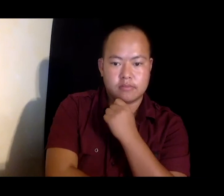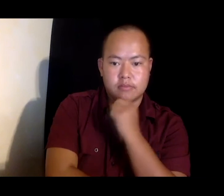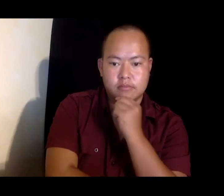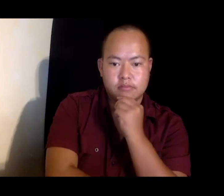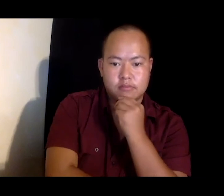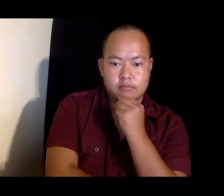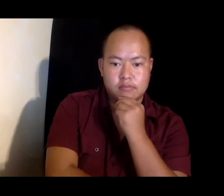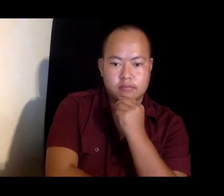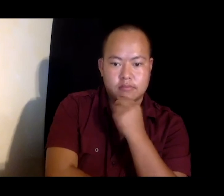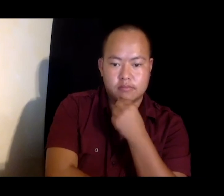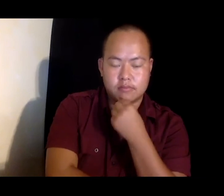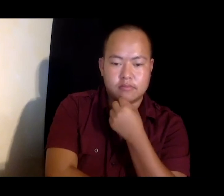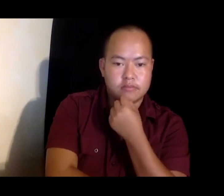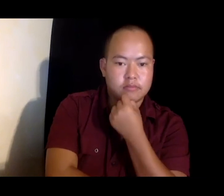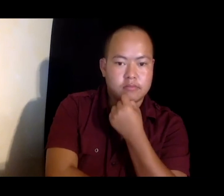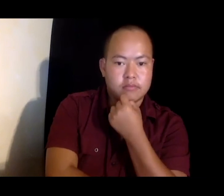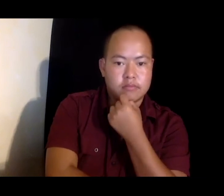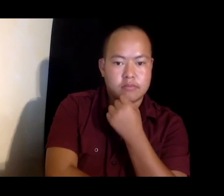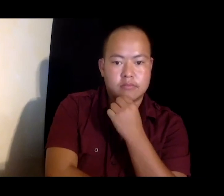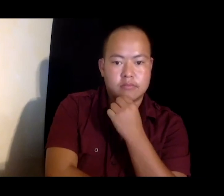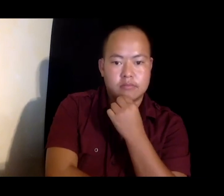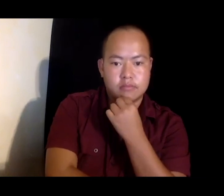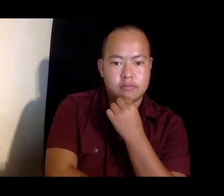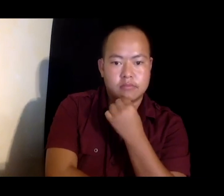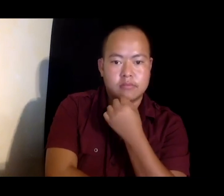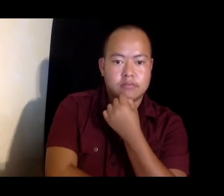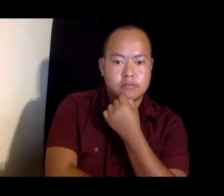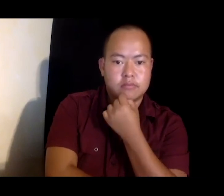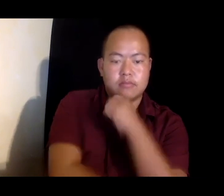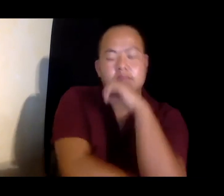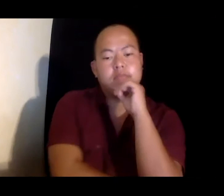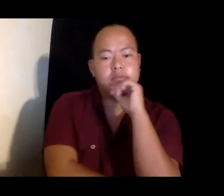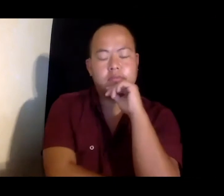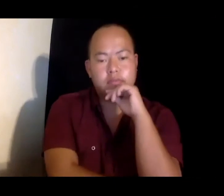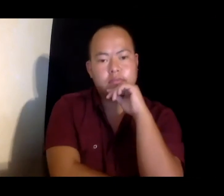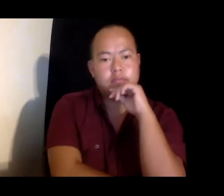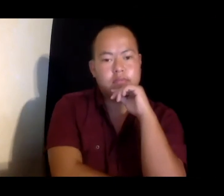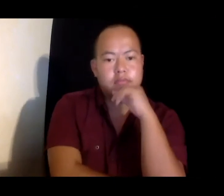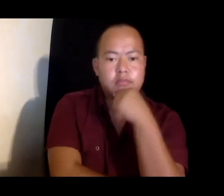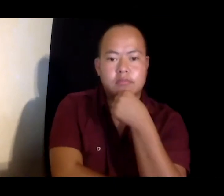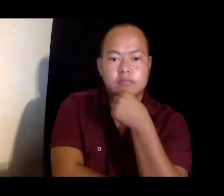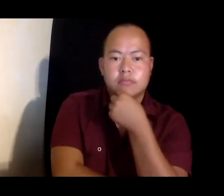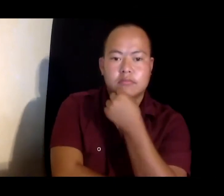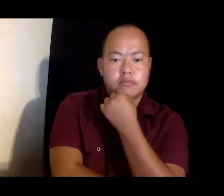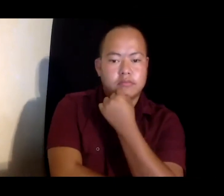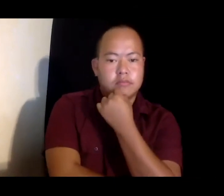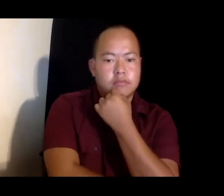asking for help looking for work. You have to pick one or the other. If you're gonna smoke marijuana,